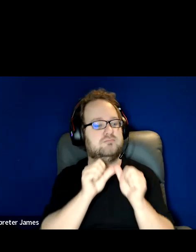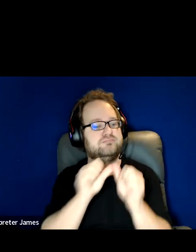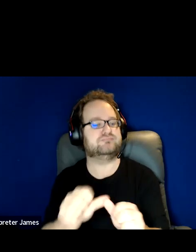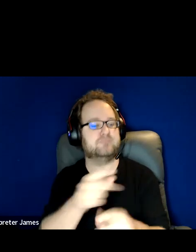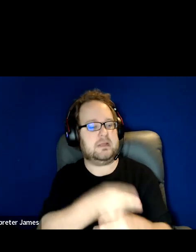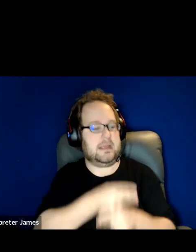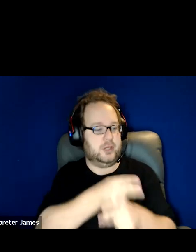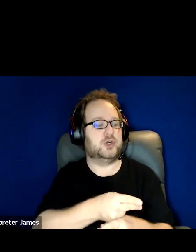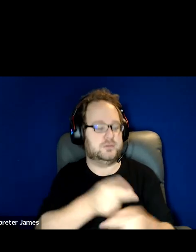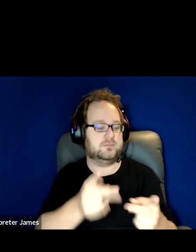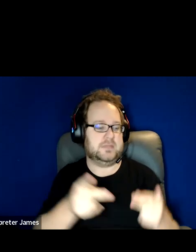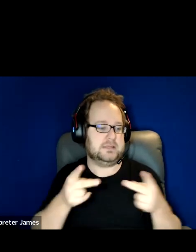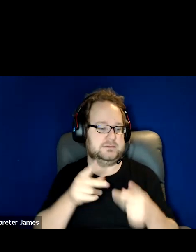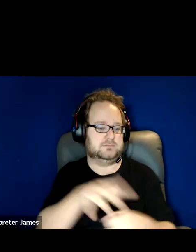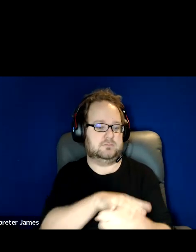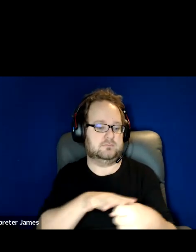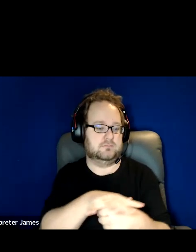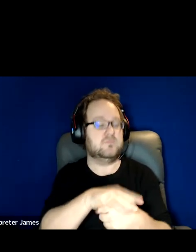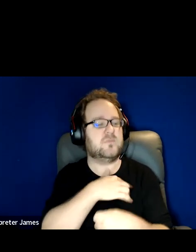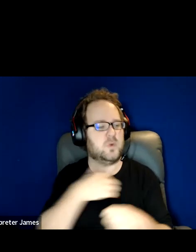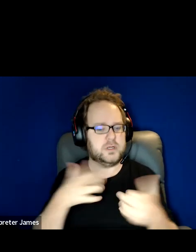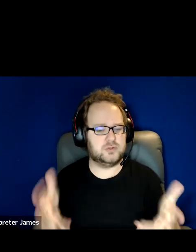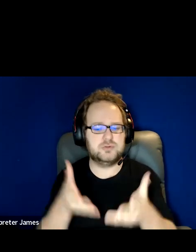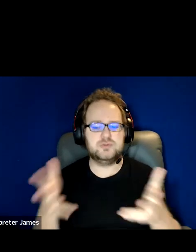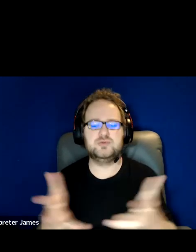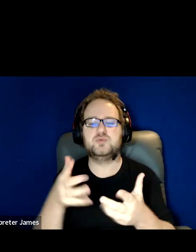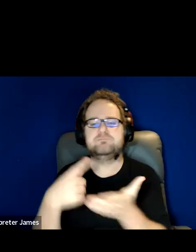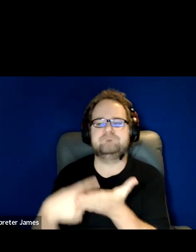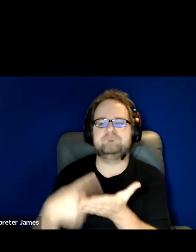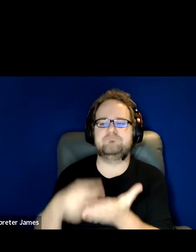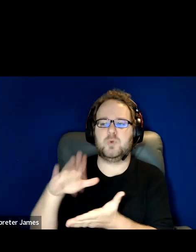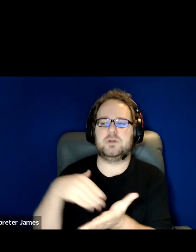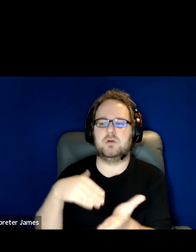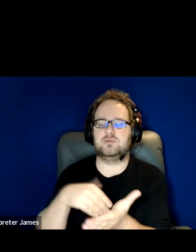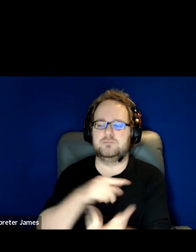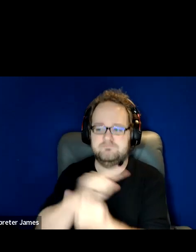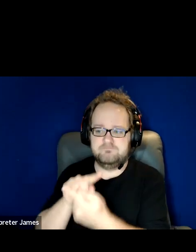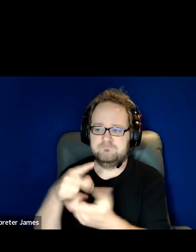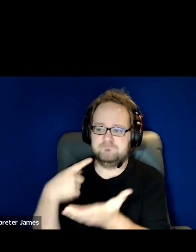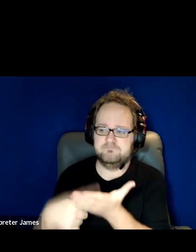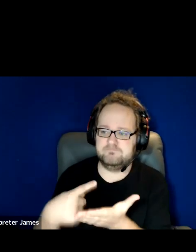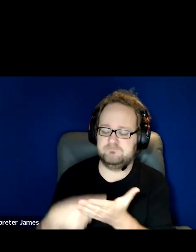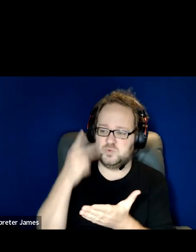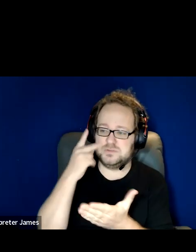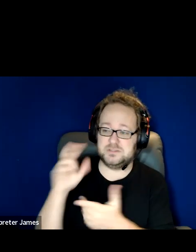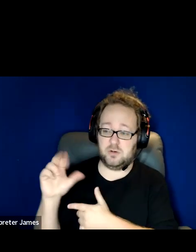. We encourage you to talk to your healthcare provider about whether or not RSV is the right vaccine for you at this